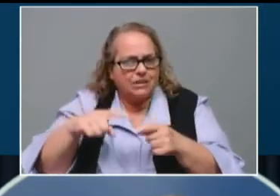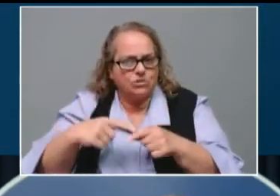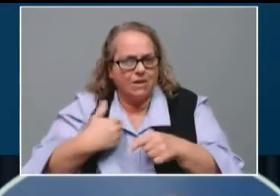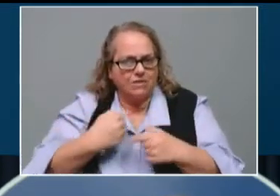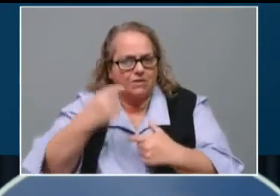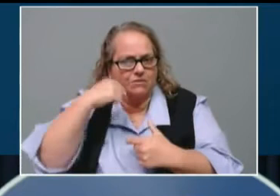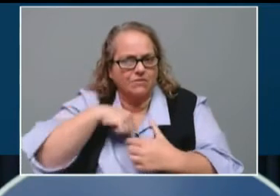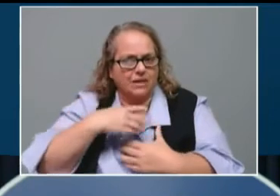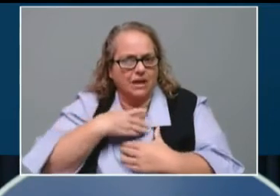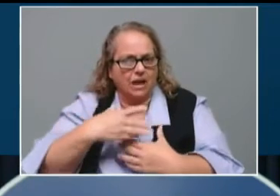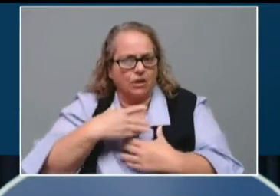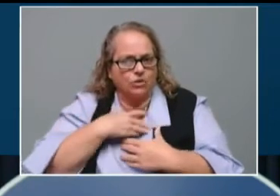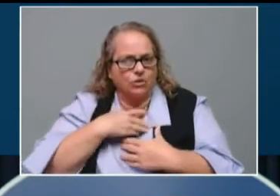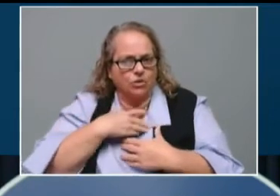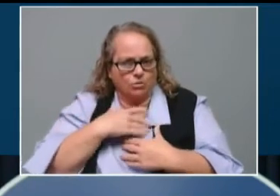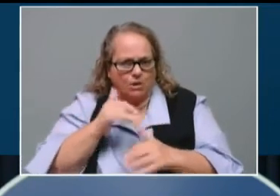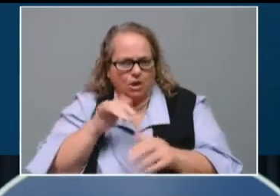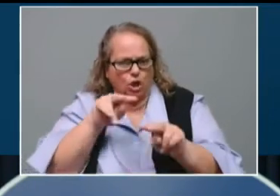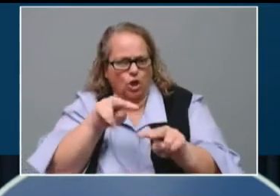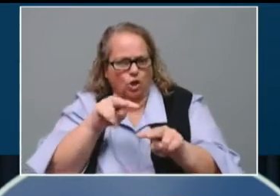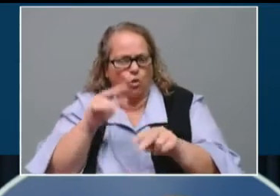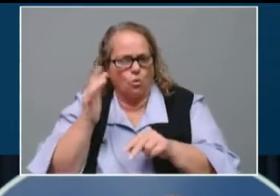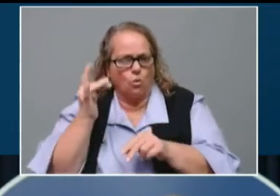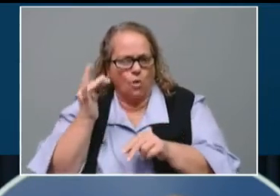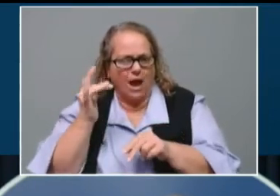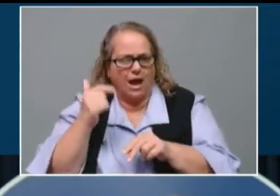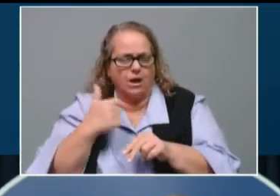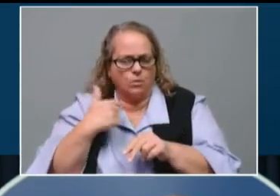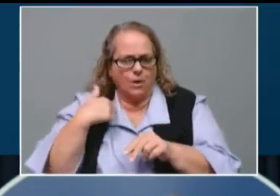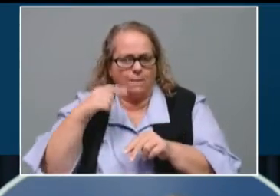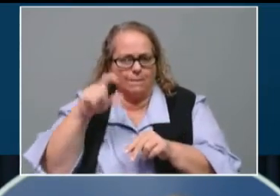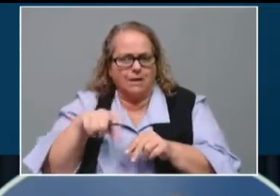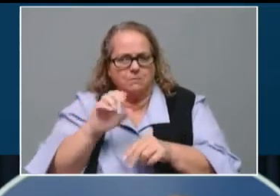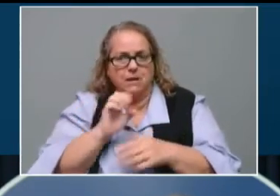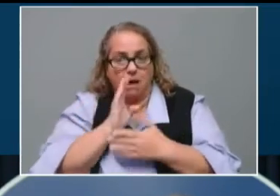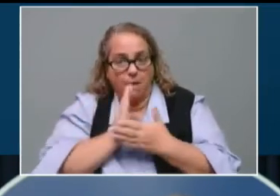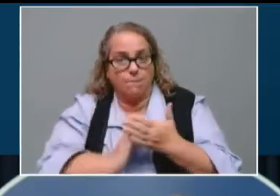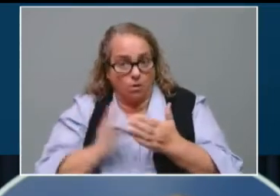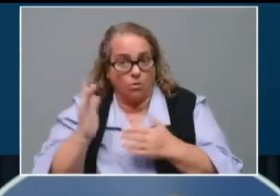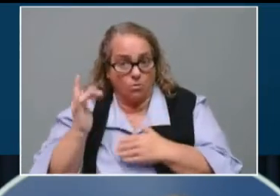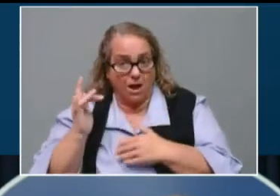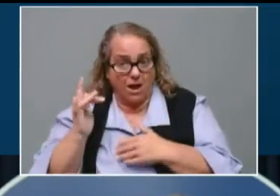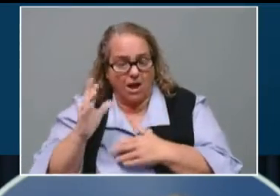this is why we have to be humble and respect the power of what this virus